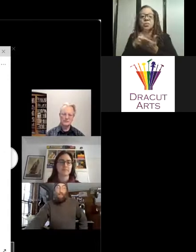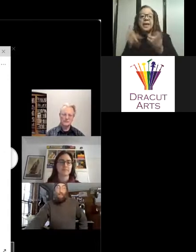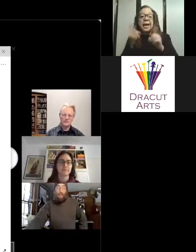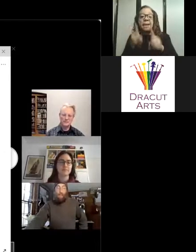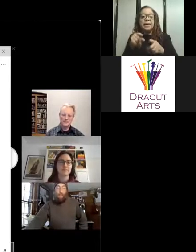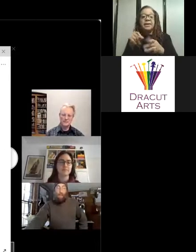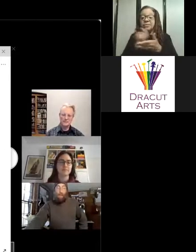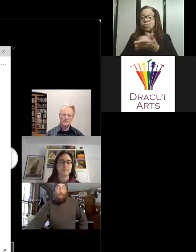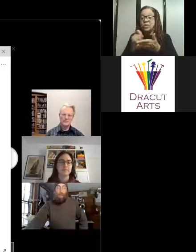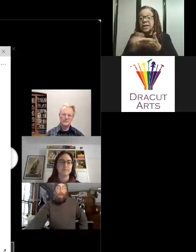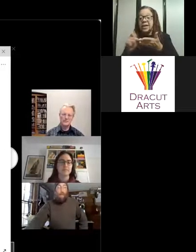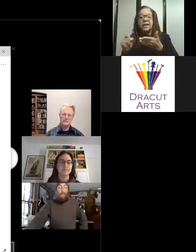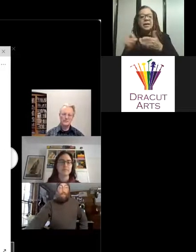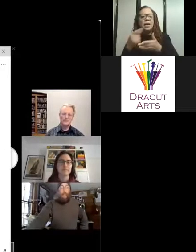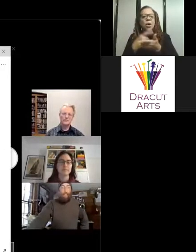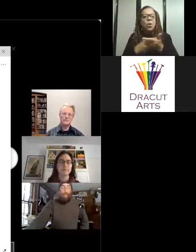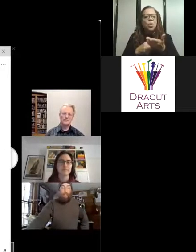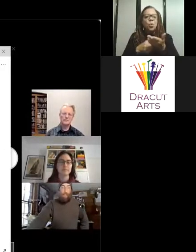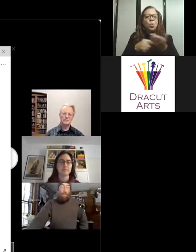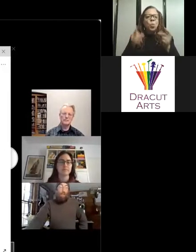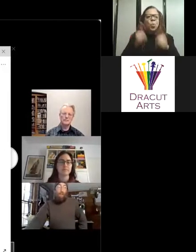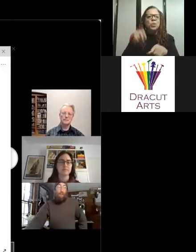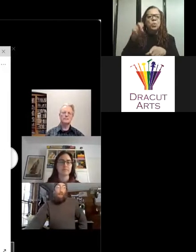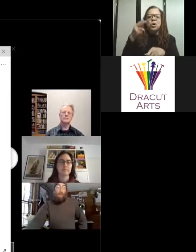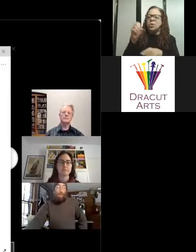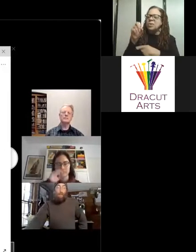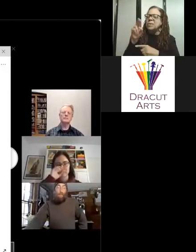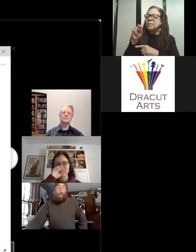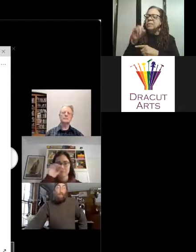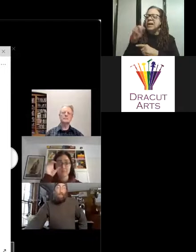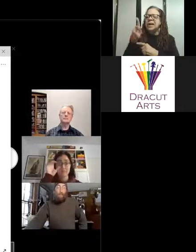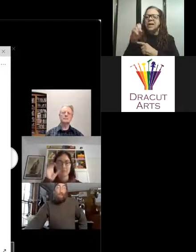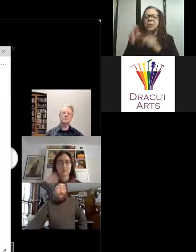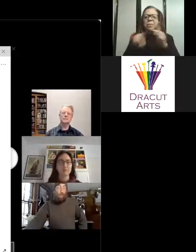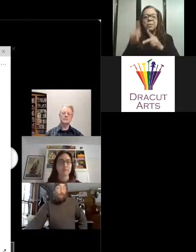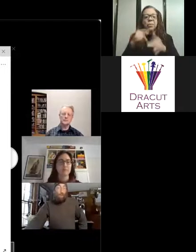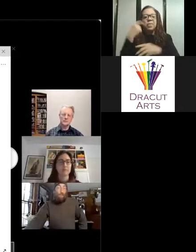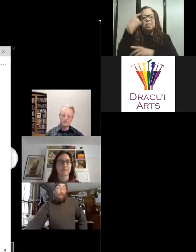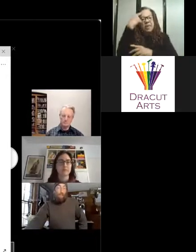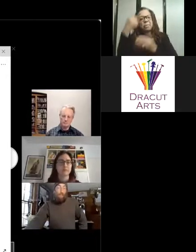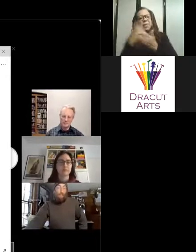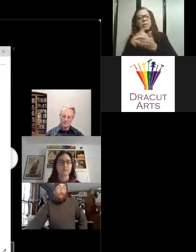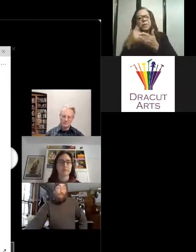and he says what will happen? P.S. he adds to his letter: "What will Henniker folks think about the NEw DRAFT QUOTA (Thanks to the president!)"